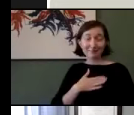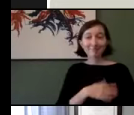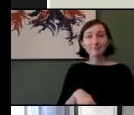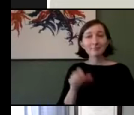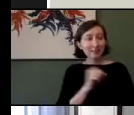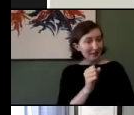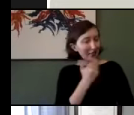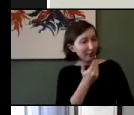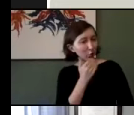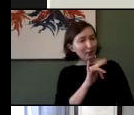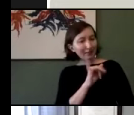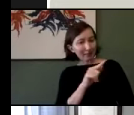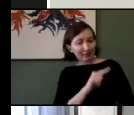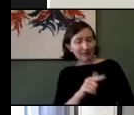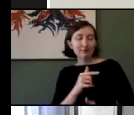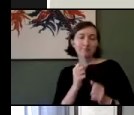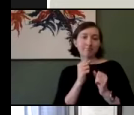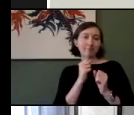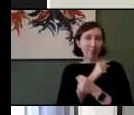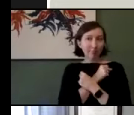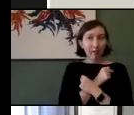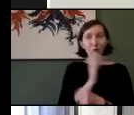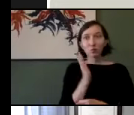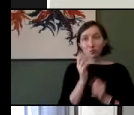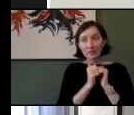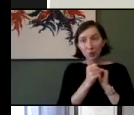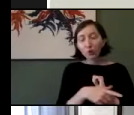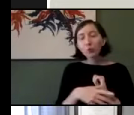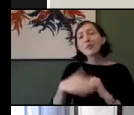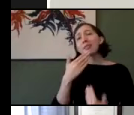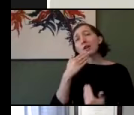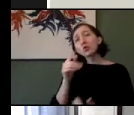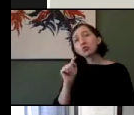We're thankful to our funder,